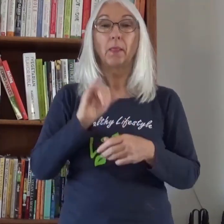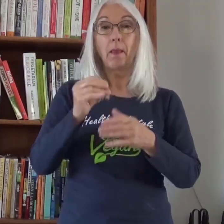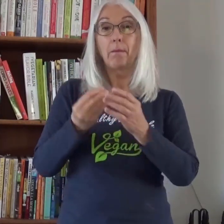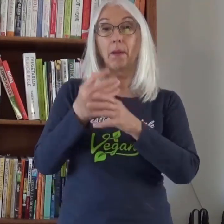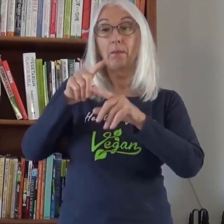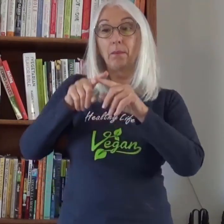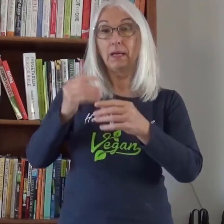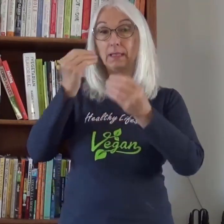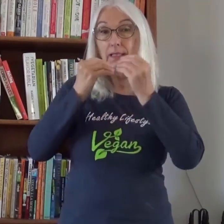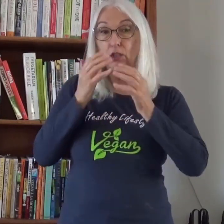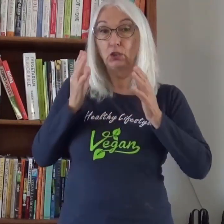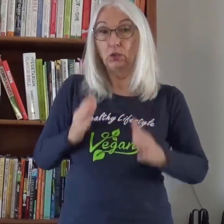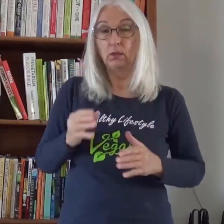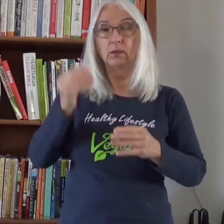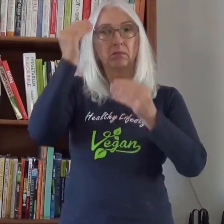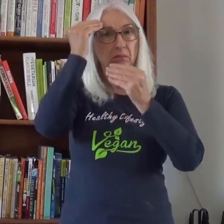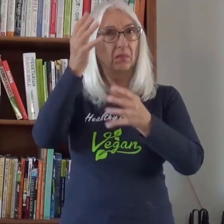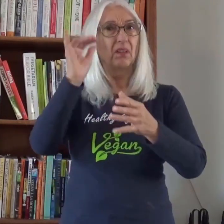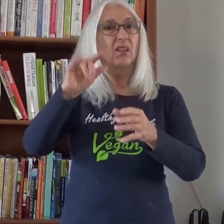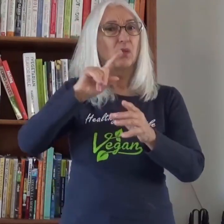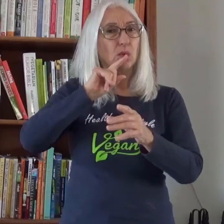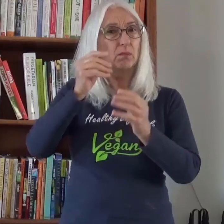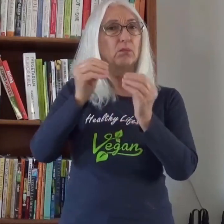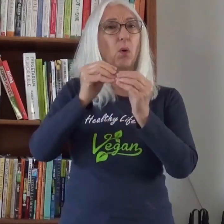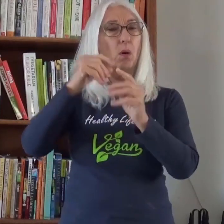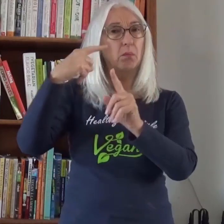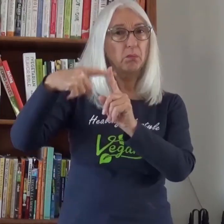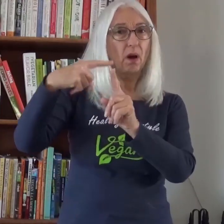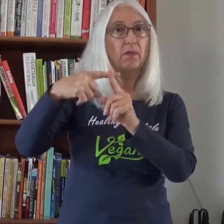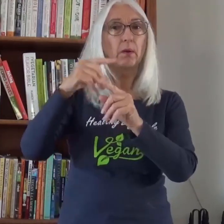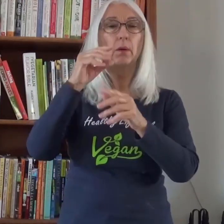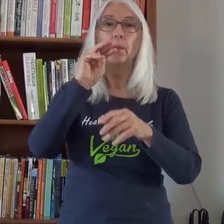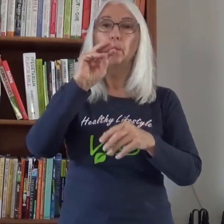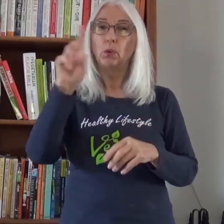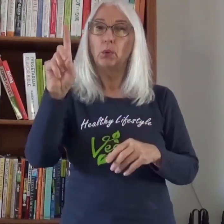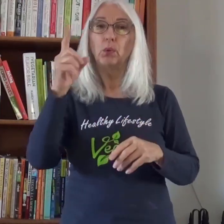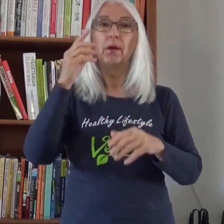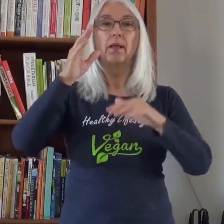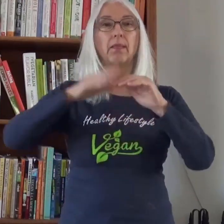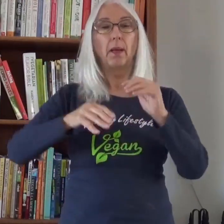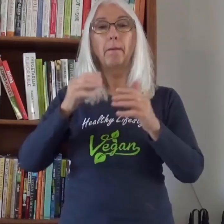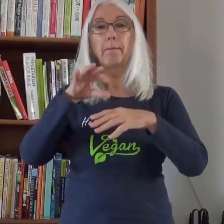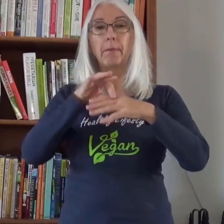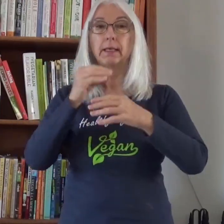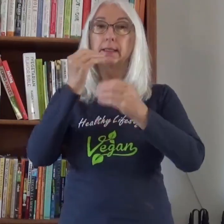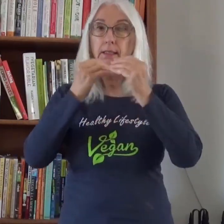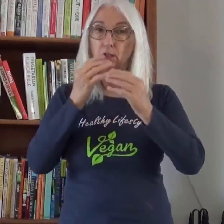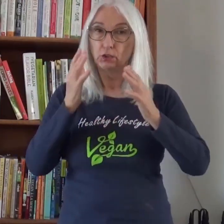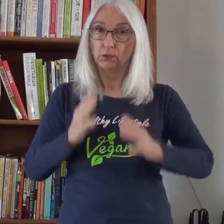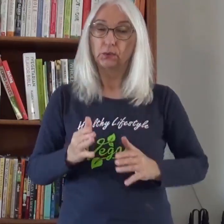Plant-based eaters reported more positive moods than meat-eaters.